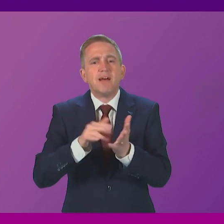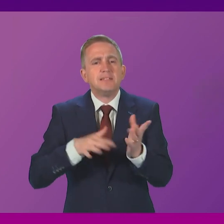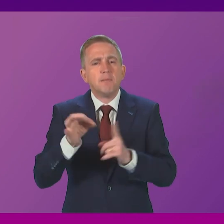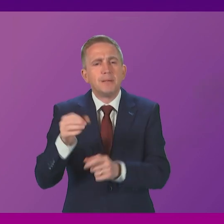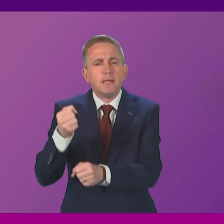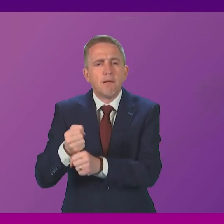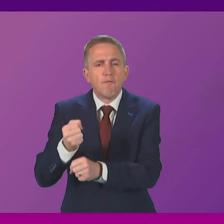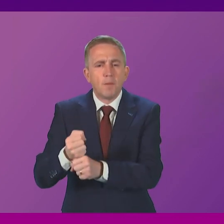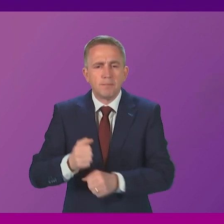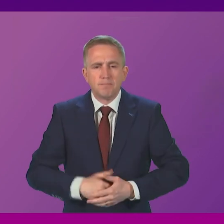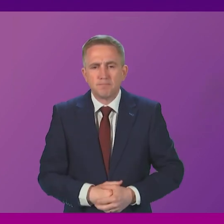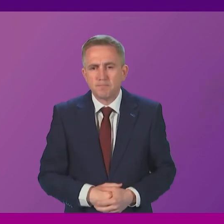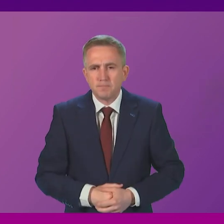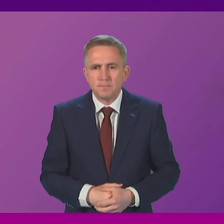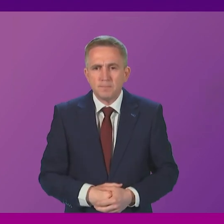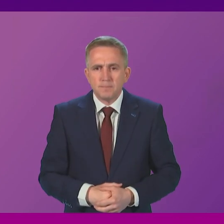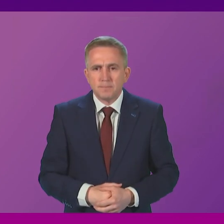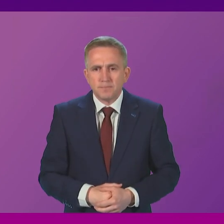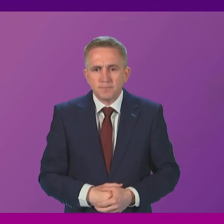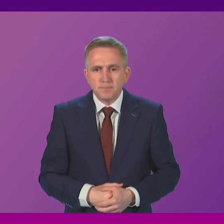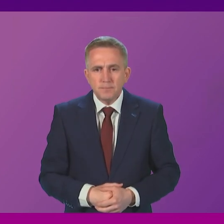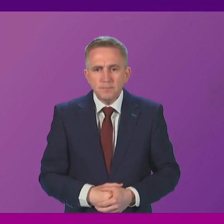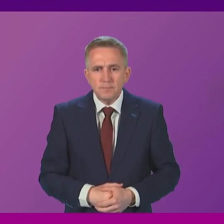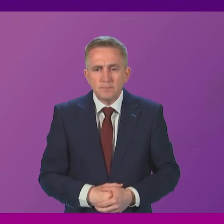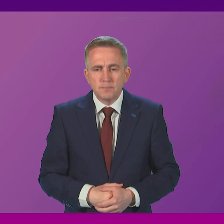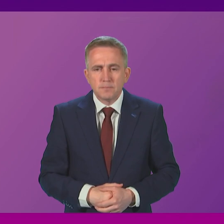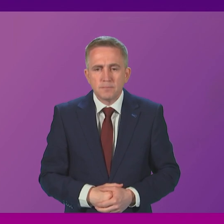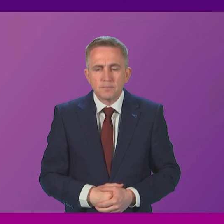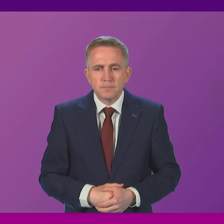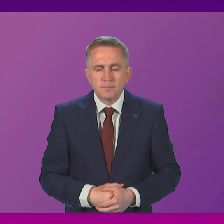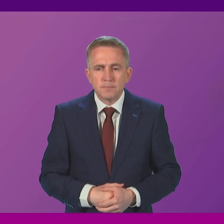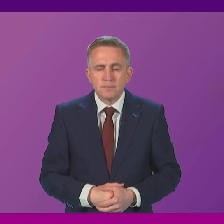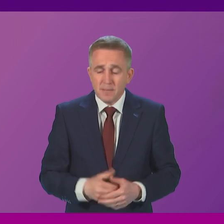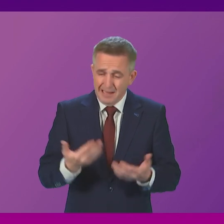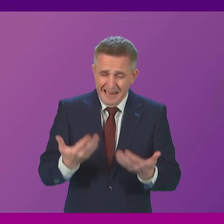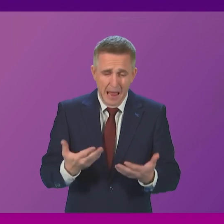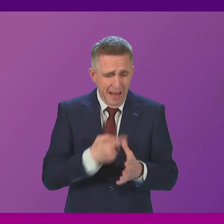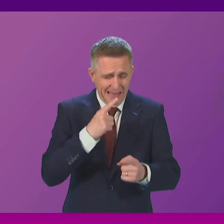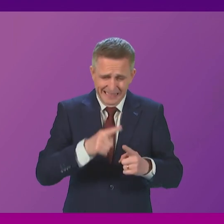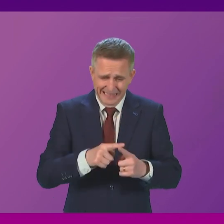It is a regime that has left us with record accident and emergency waiting times, with